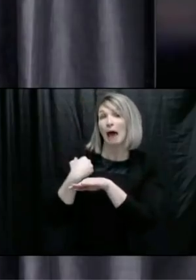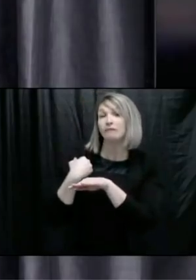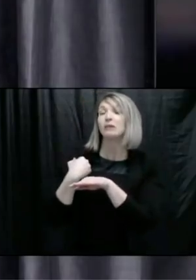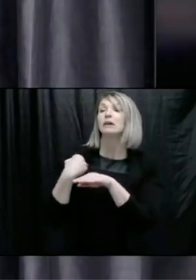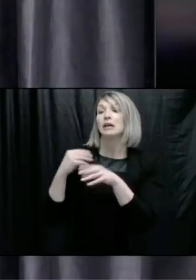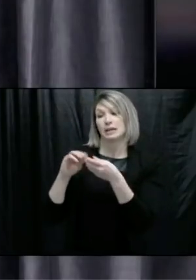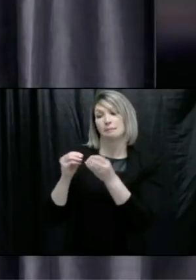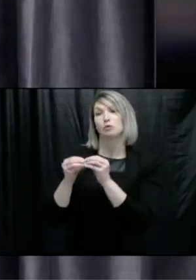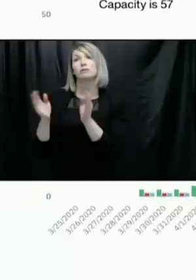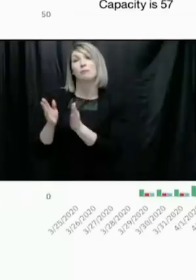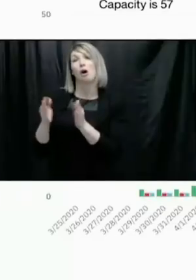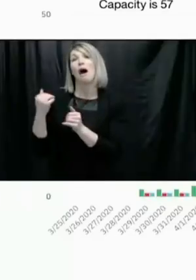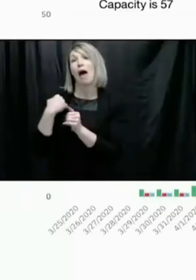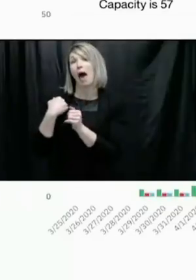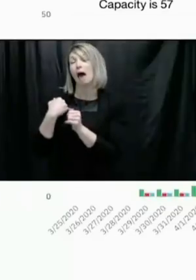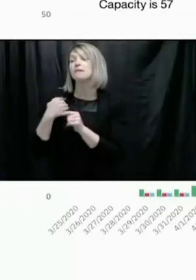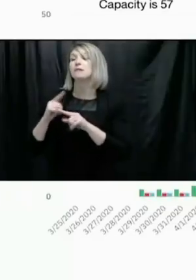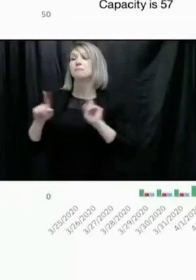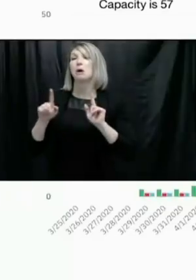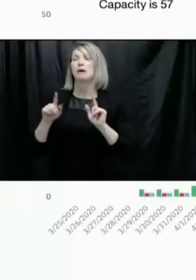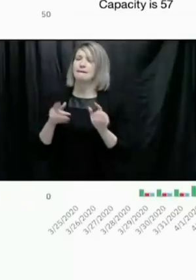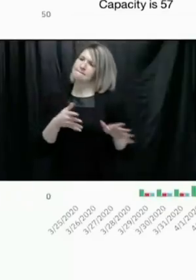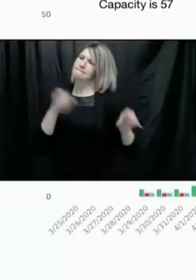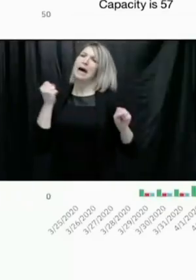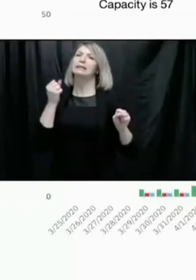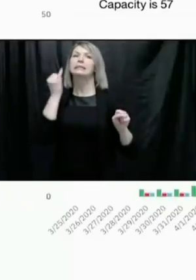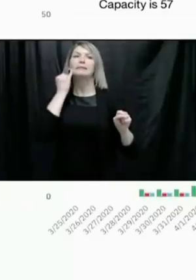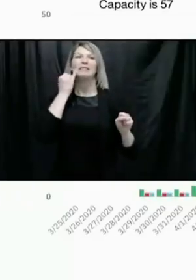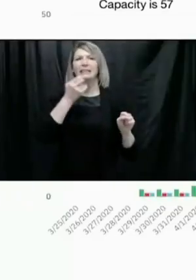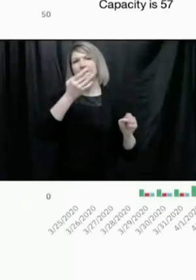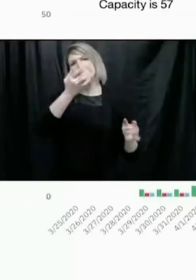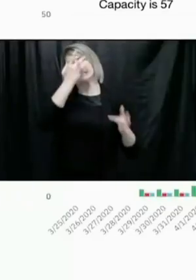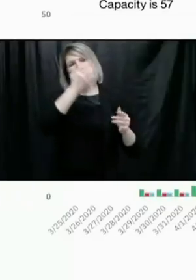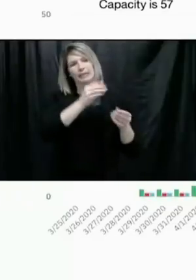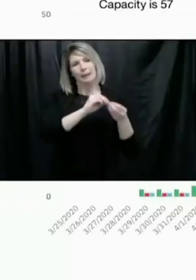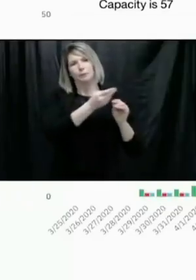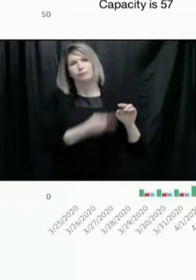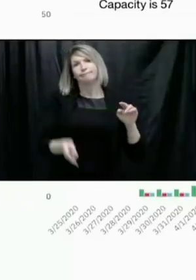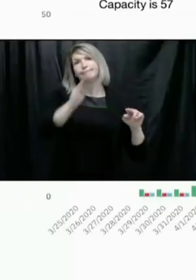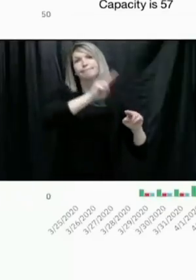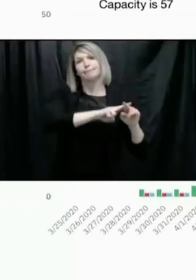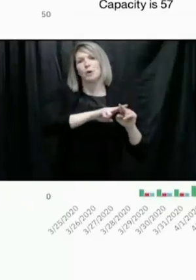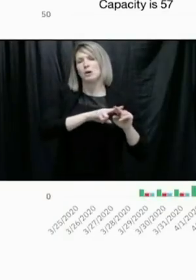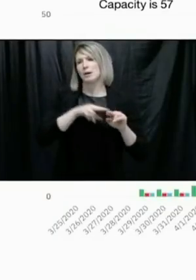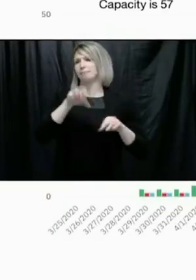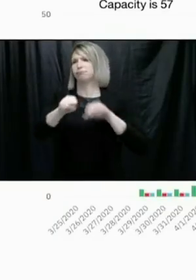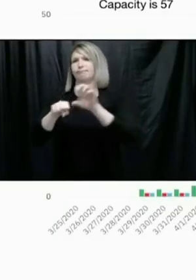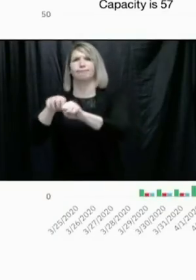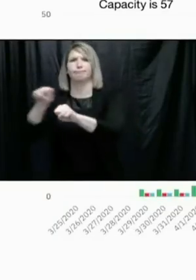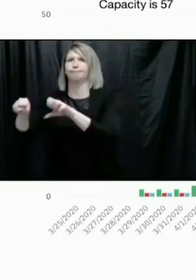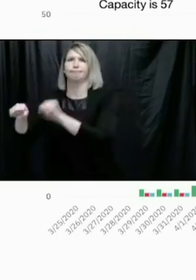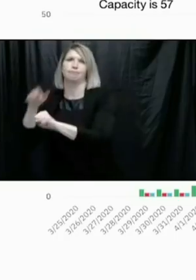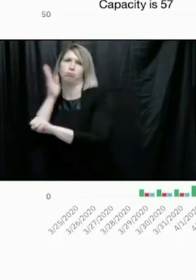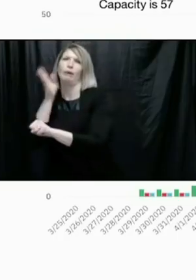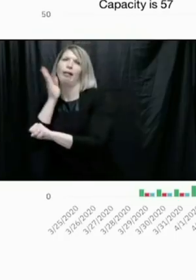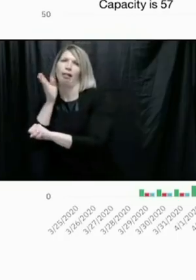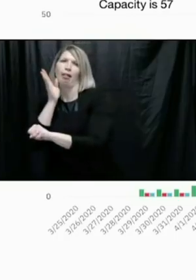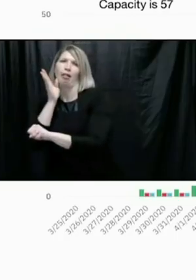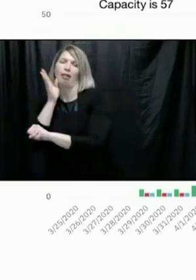QUICKLY AND IF YOU DON'T HAVE ACCESS TO CIT CARE WHEN YOU NEED IT THE NUMBER OF PEOPLE THAT PASS INCREASES VERY, VERY